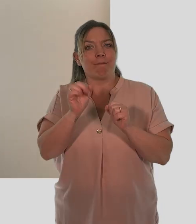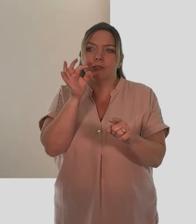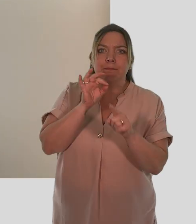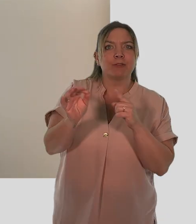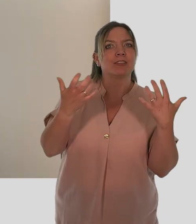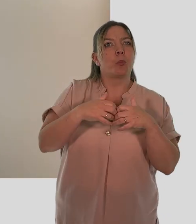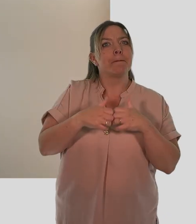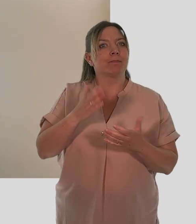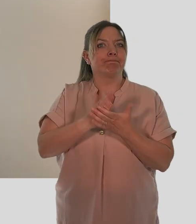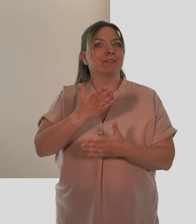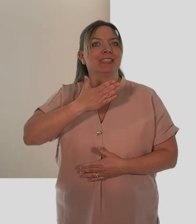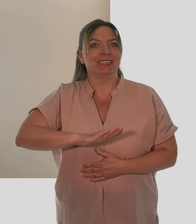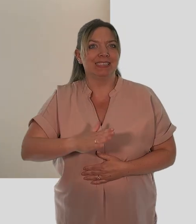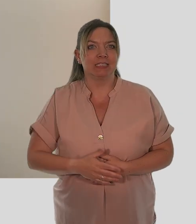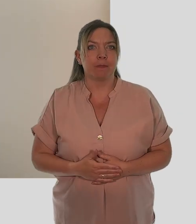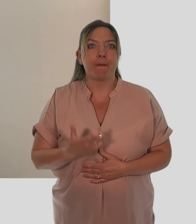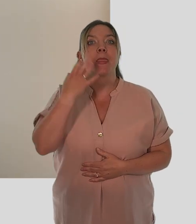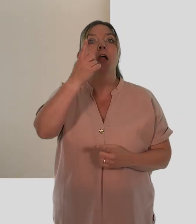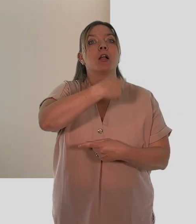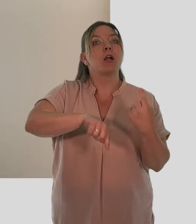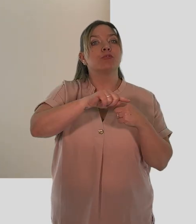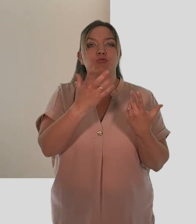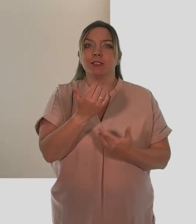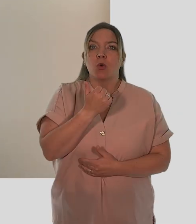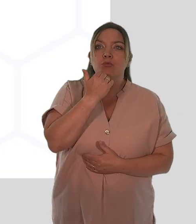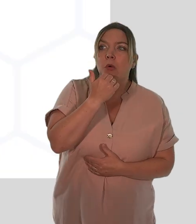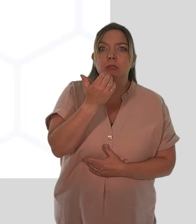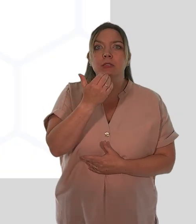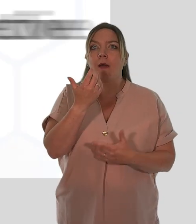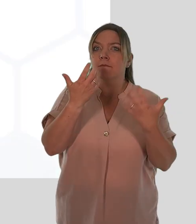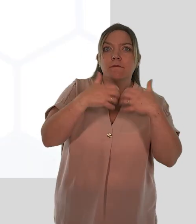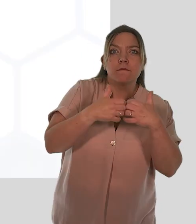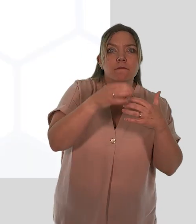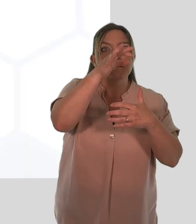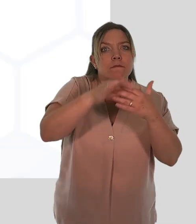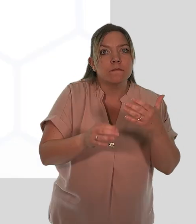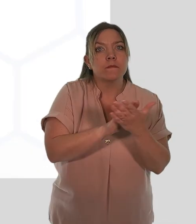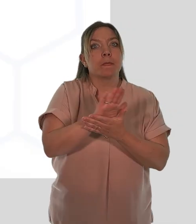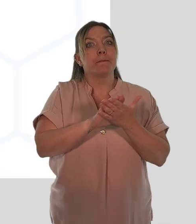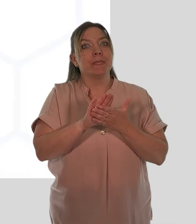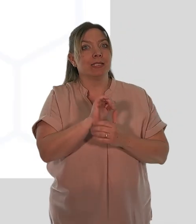to revolutionise the diagnostic landscape by offering a less invasive,